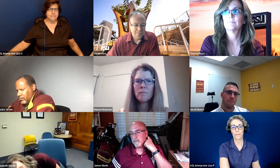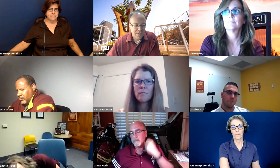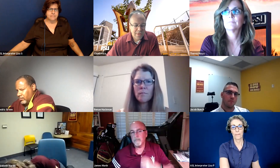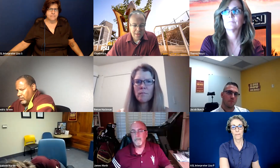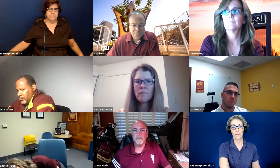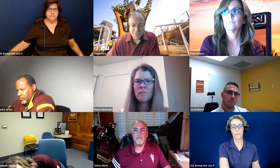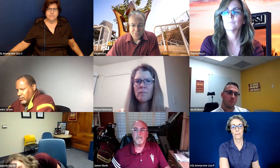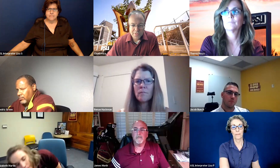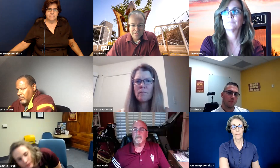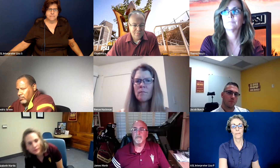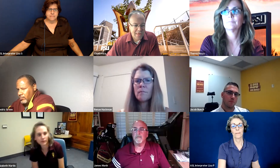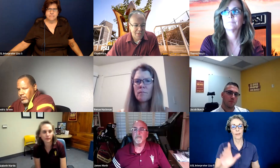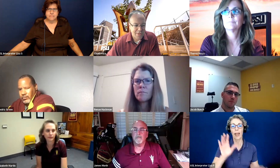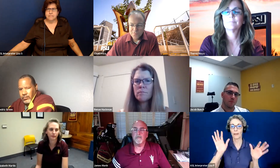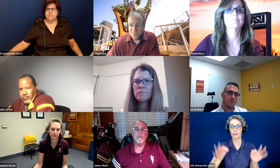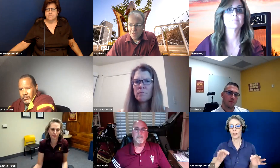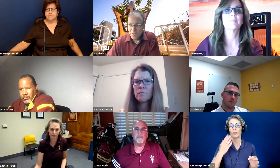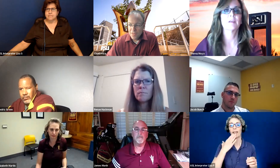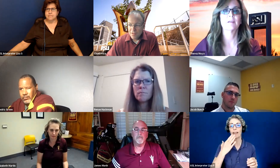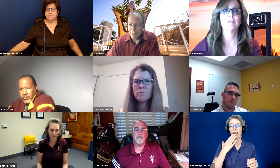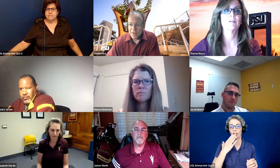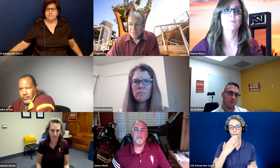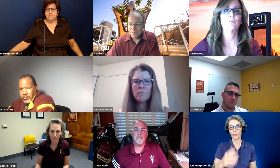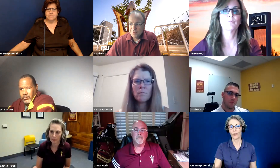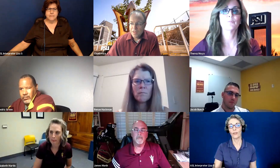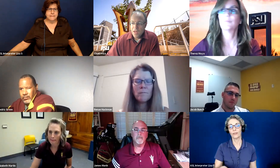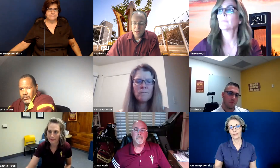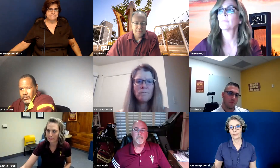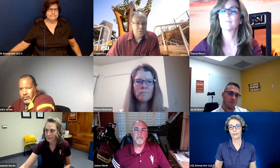Absolutely. Thank you. Alright.